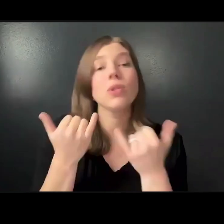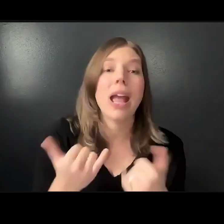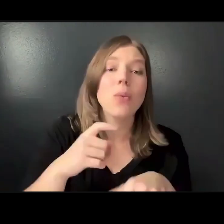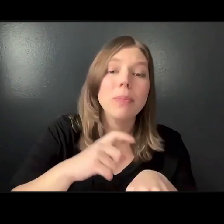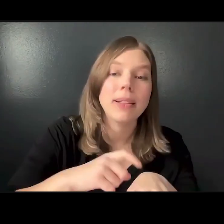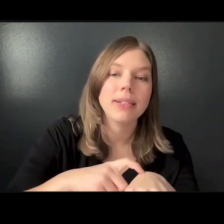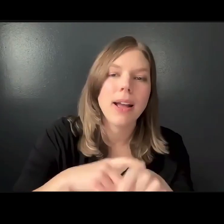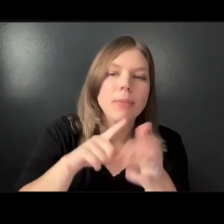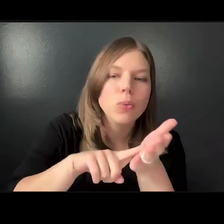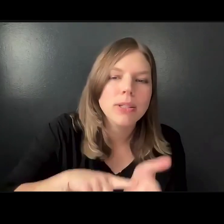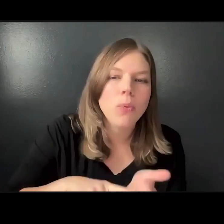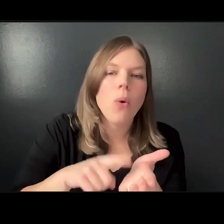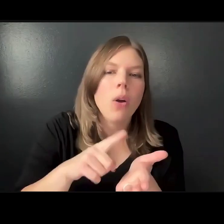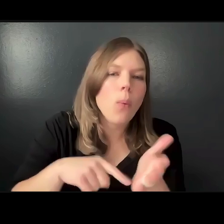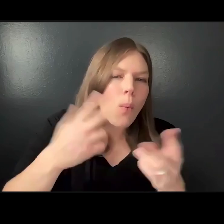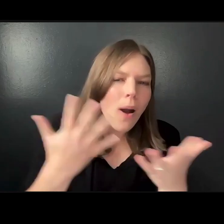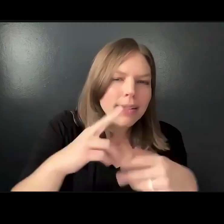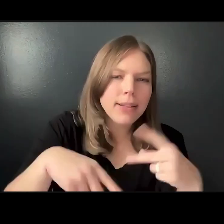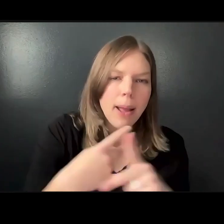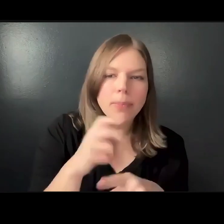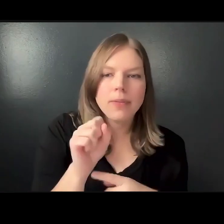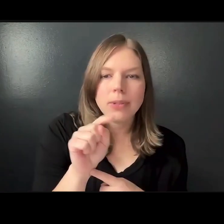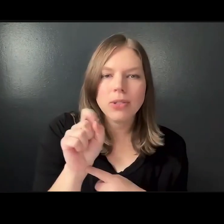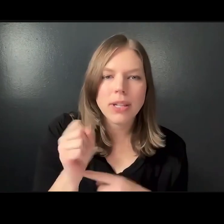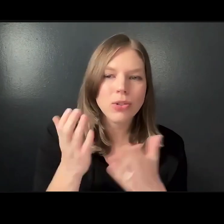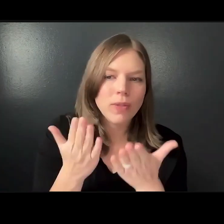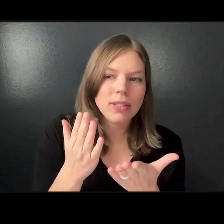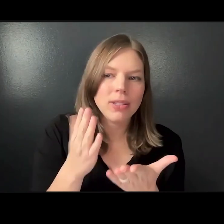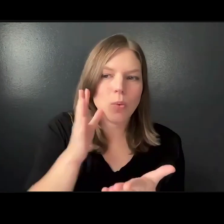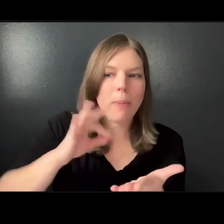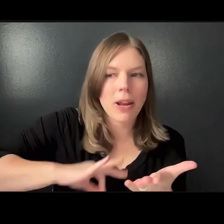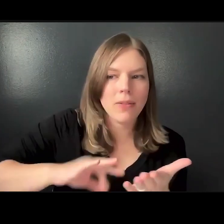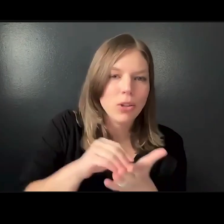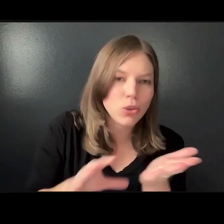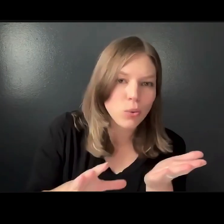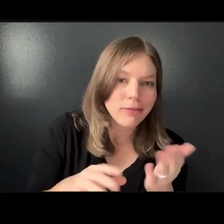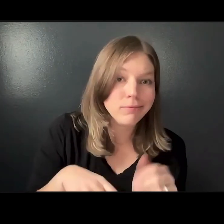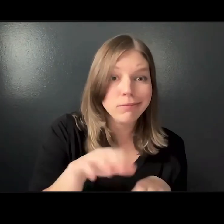This would be the time to explore what type of speech-to-text services would be beneficial for the student.